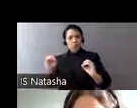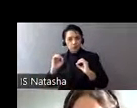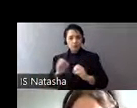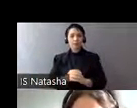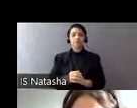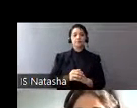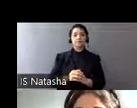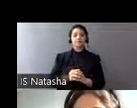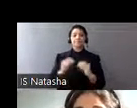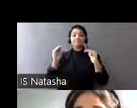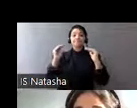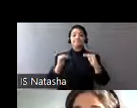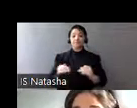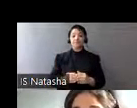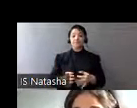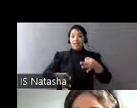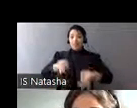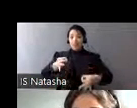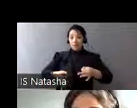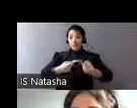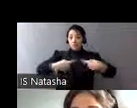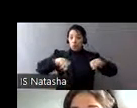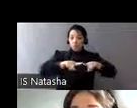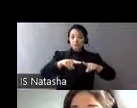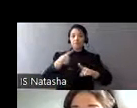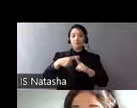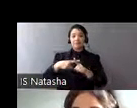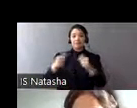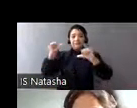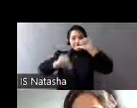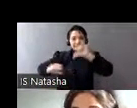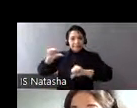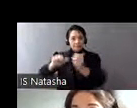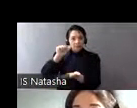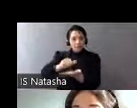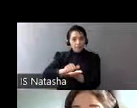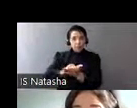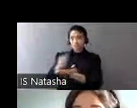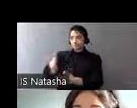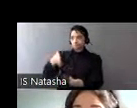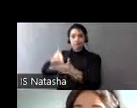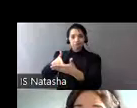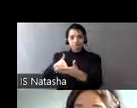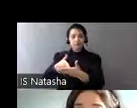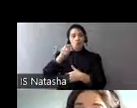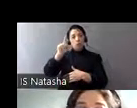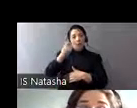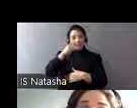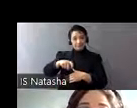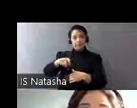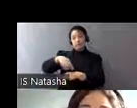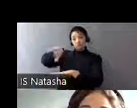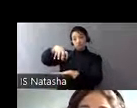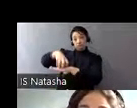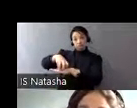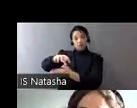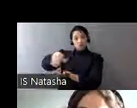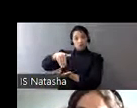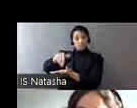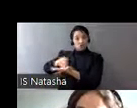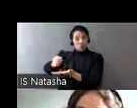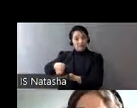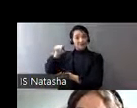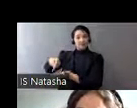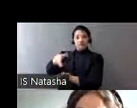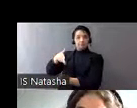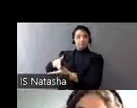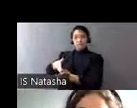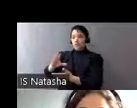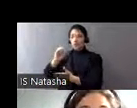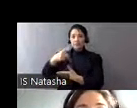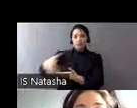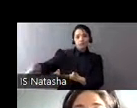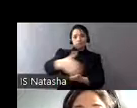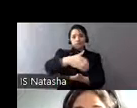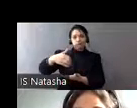Lack of access to ethics economy and scientific publishing.